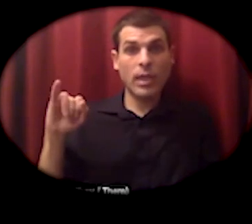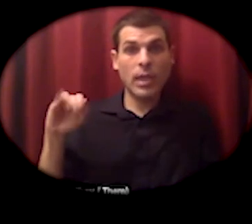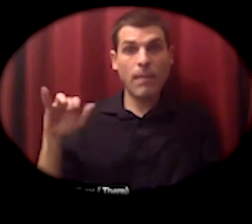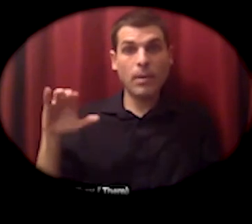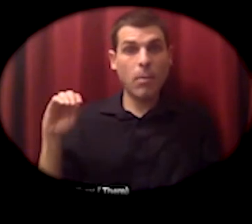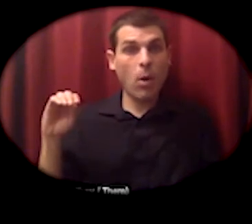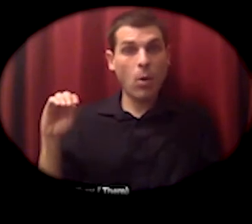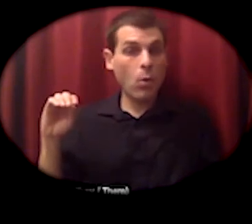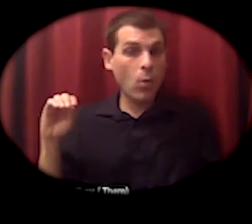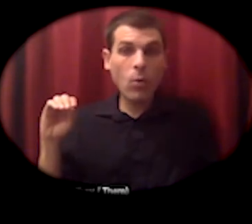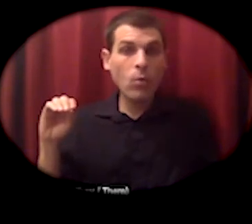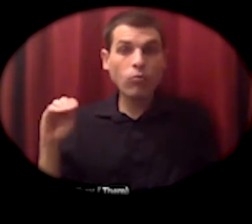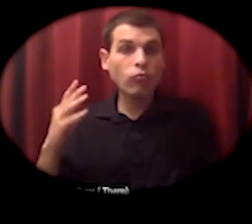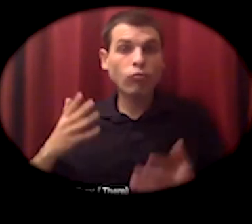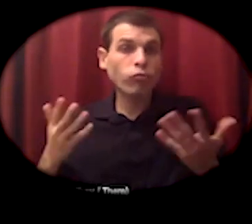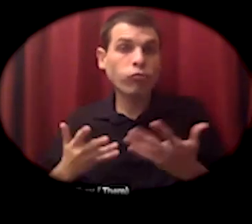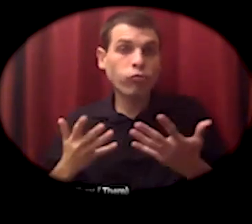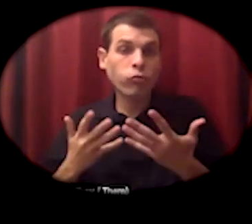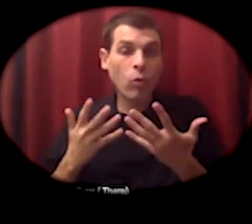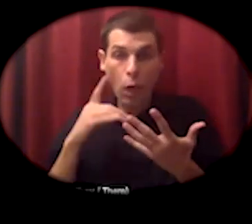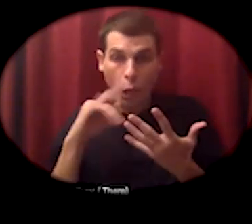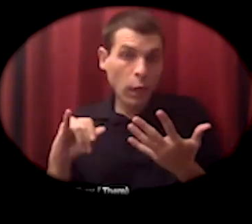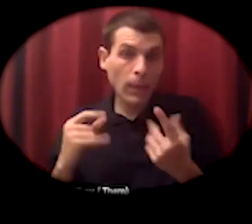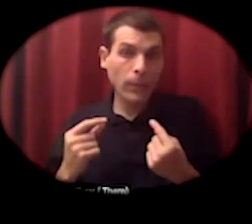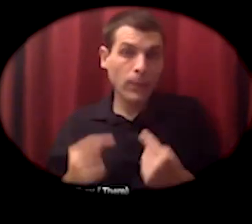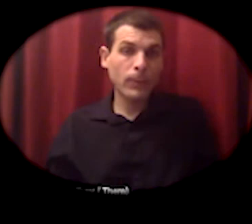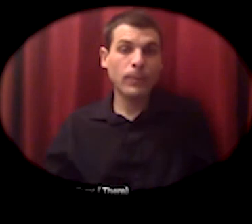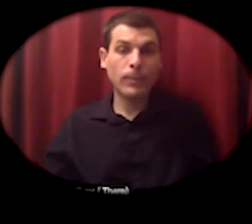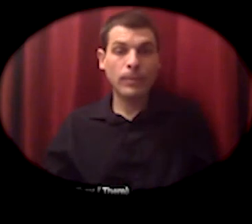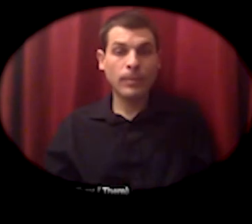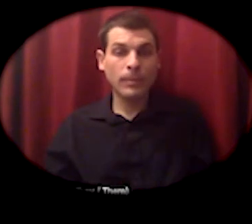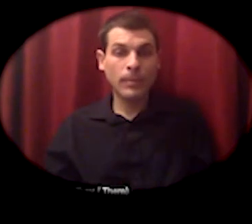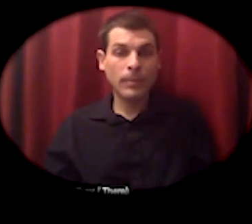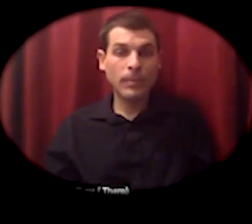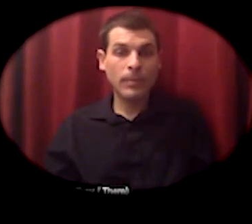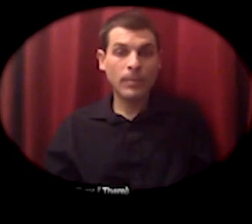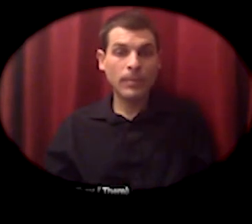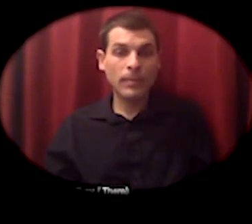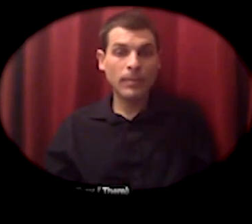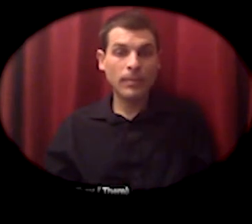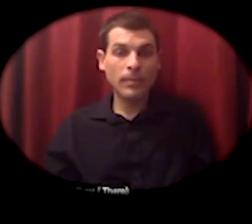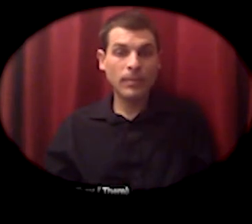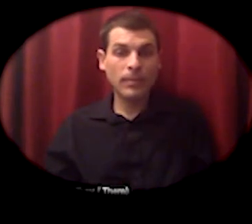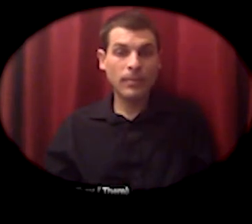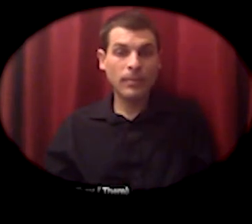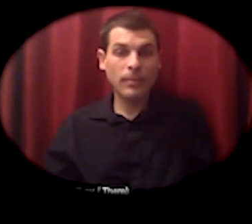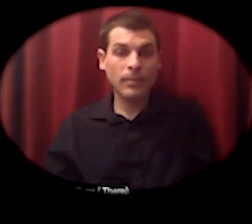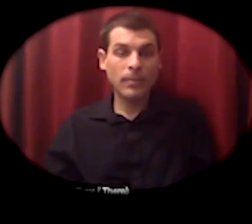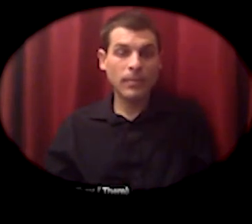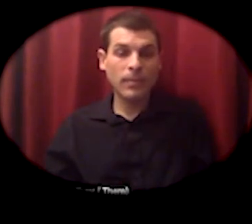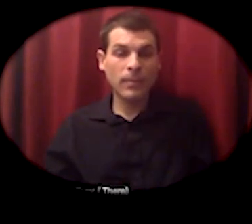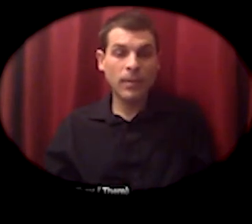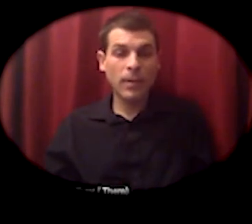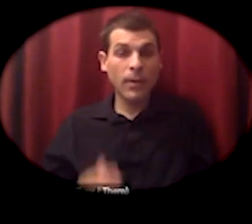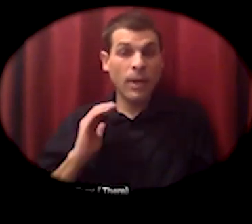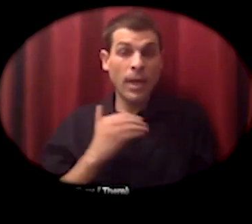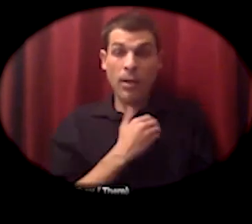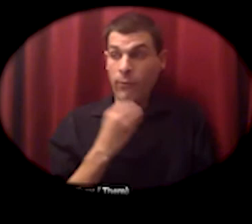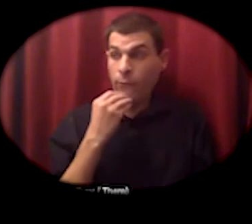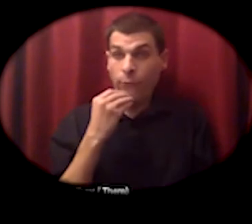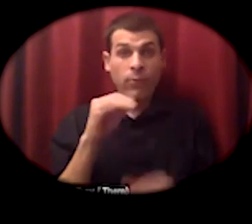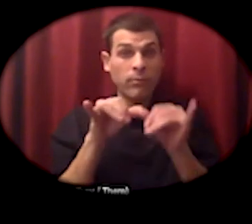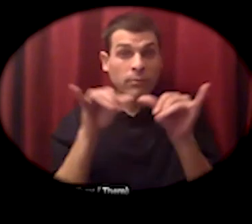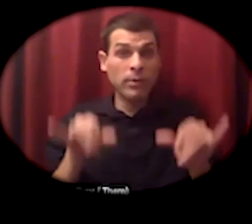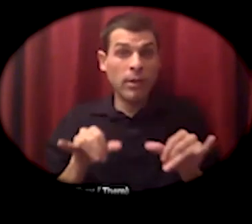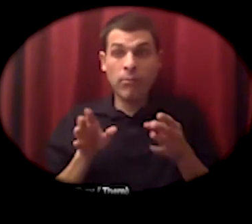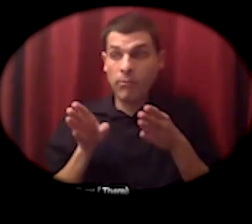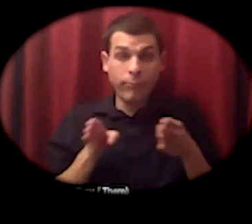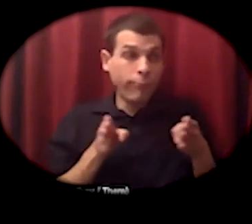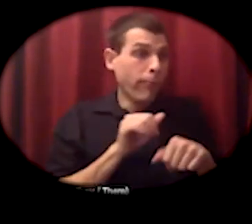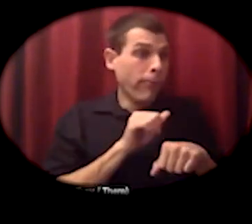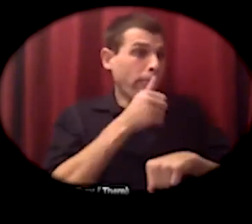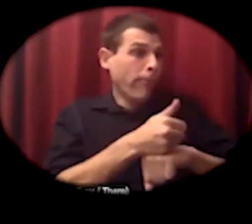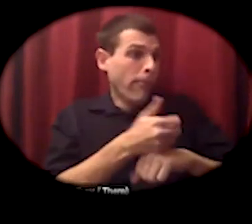for the let's see for our own food system organizing that's happening here